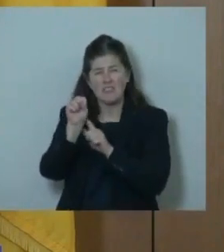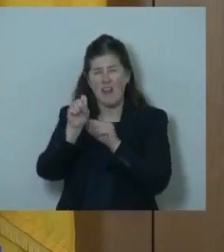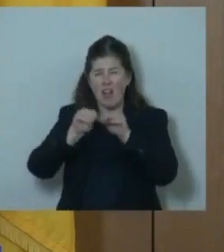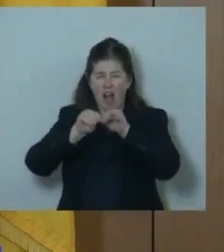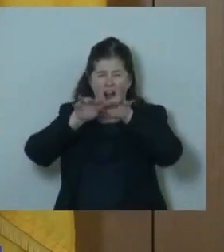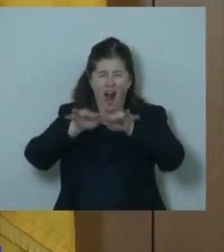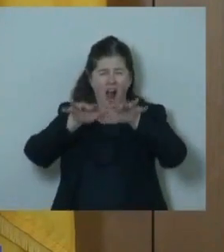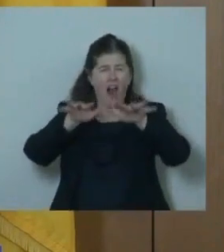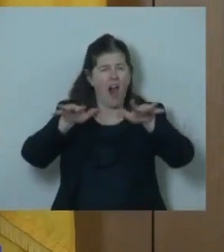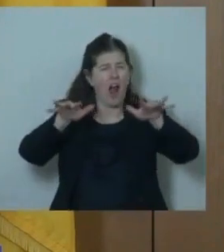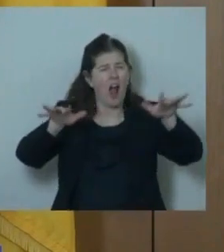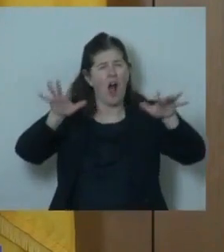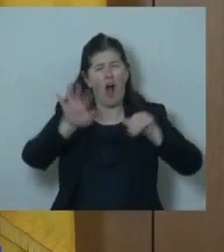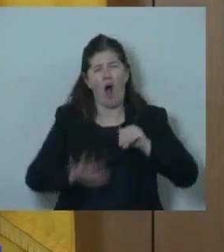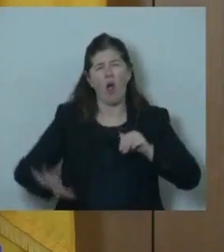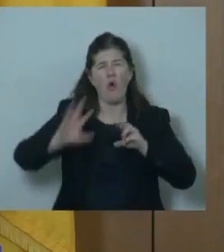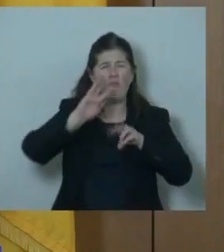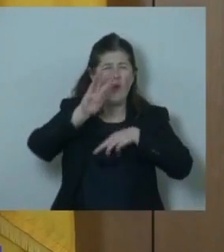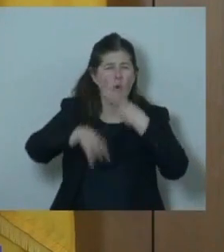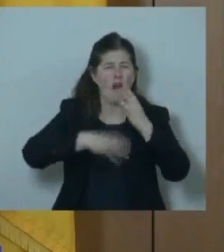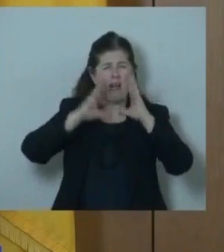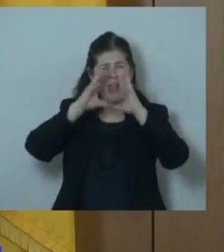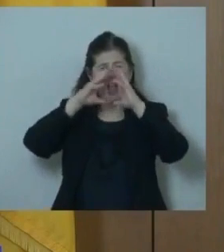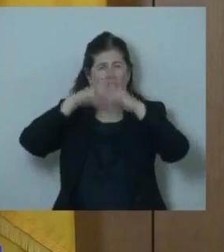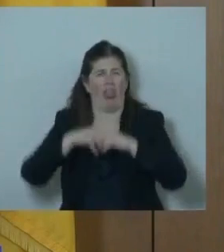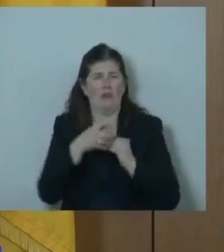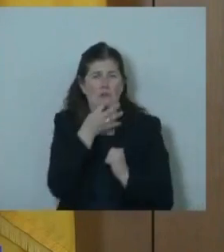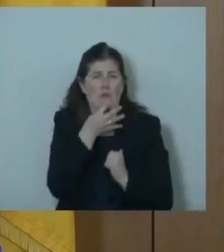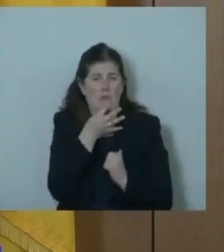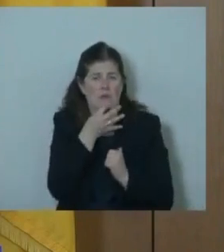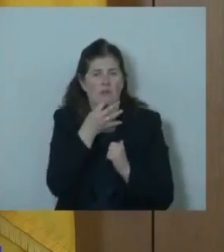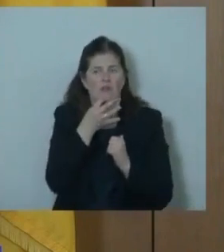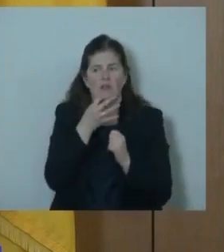THIS IS EXACTLY HOW IT CREATES HAVOC AND HARM.